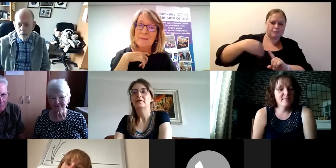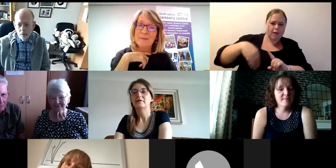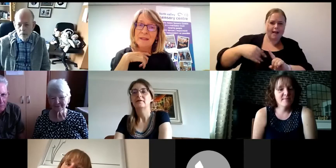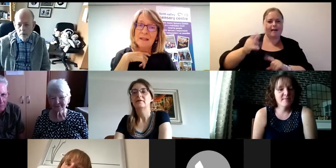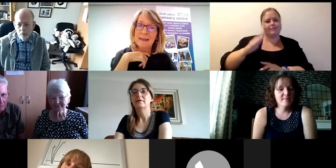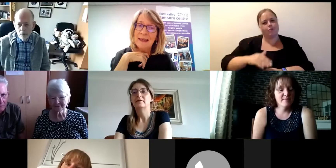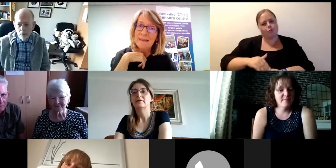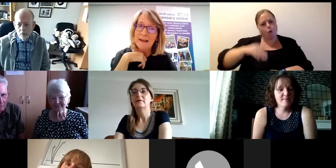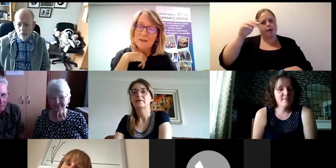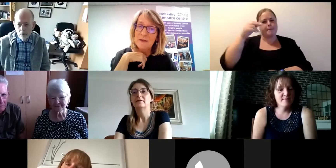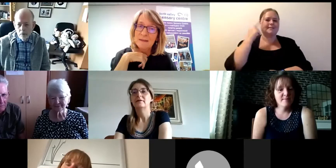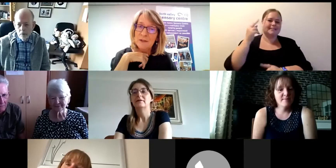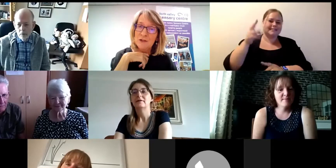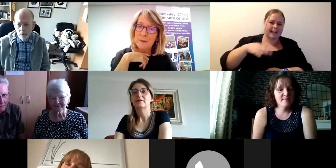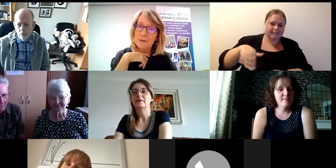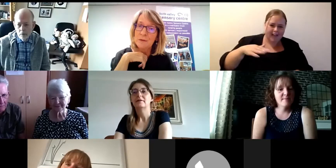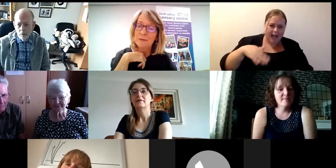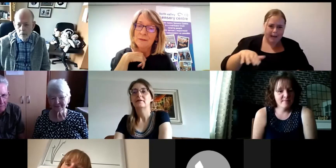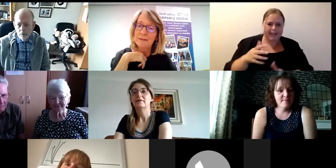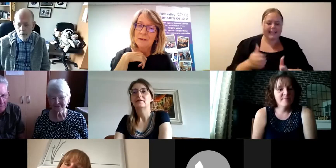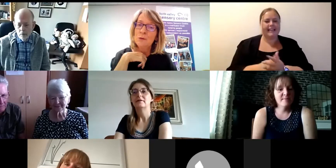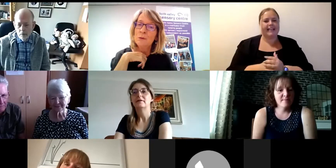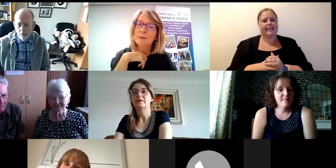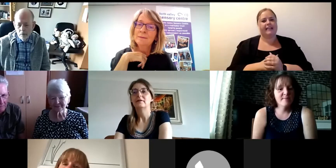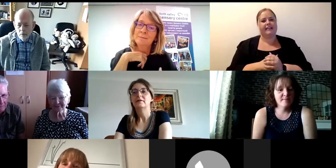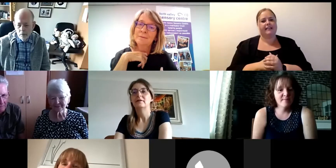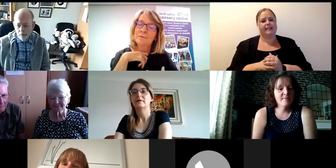Again, that's very much about